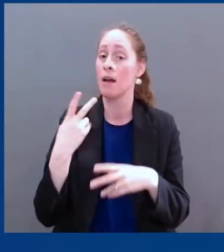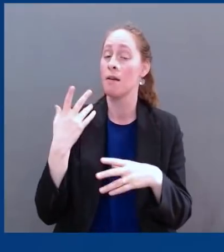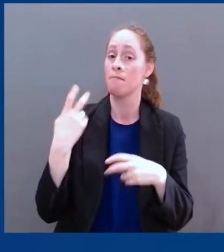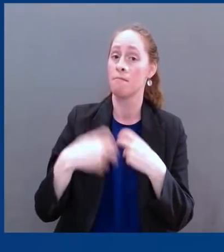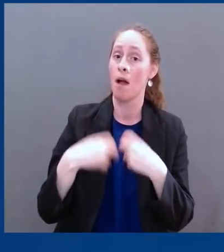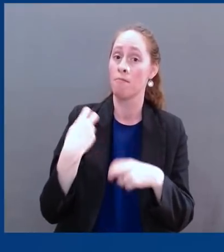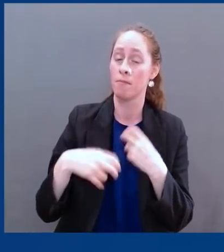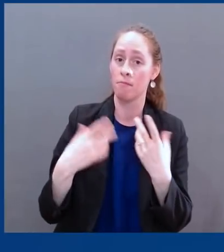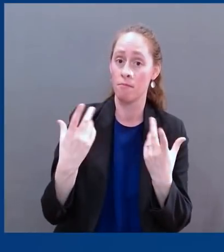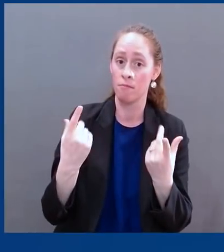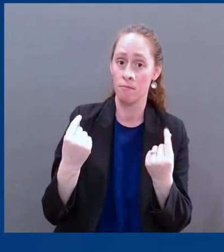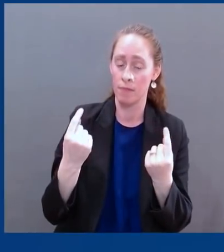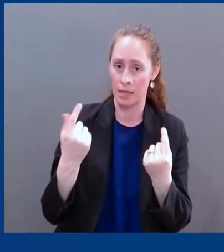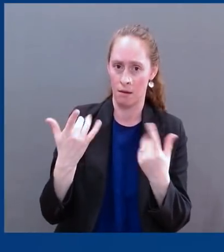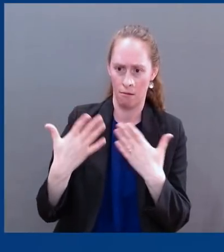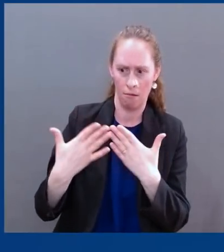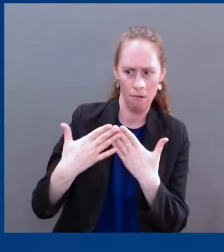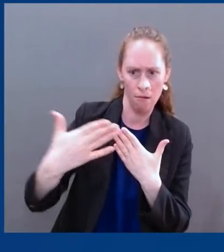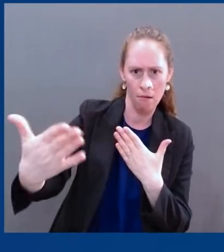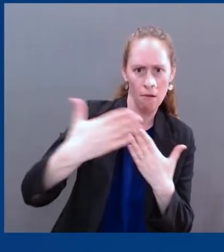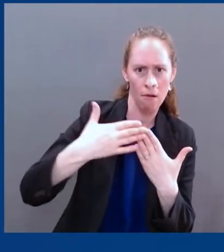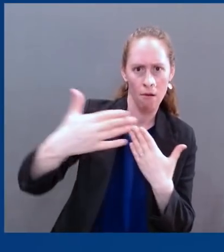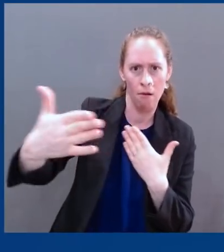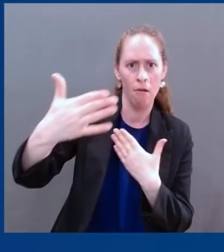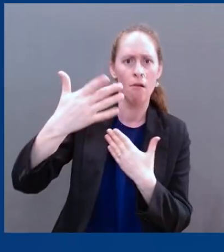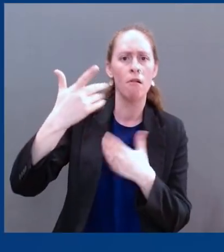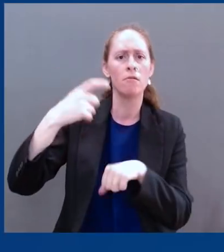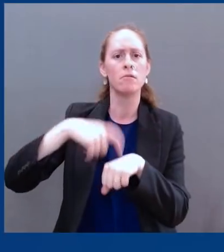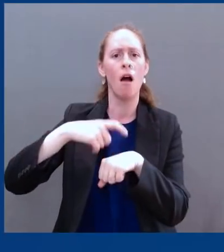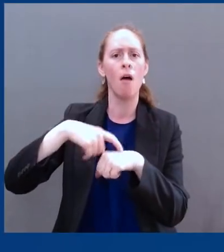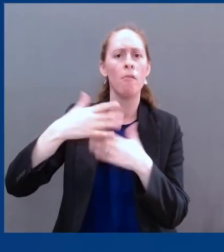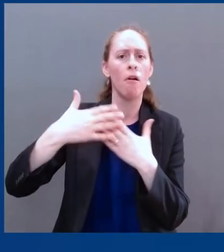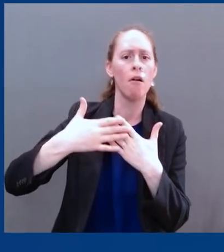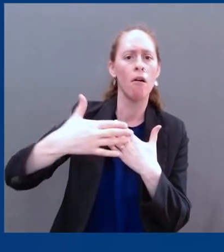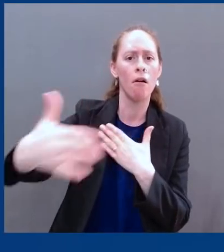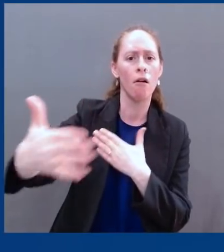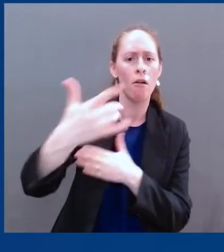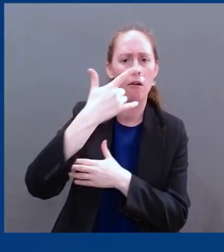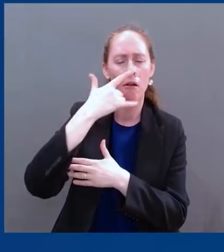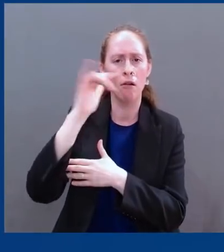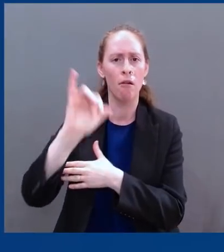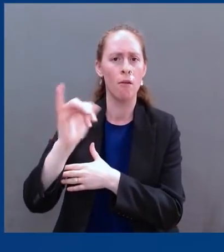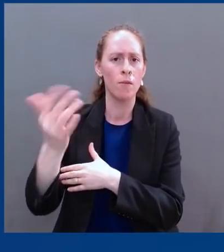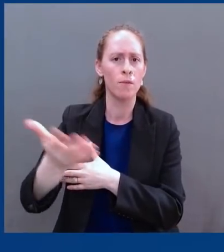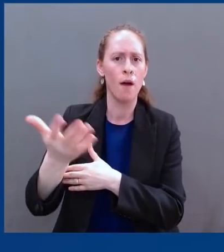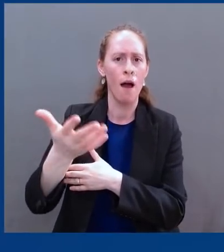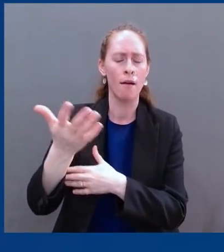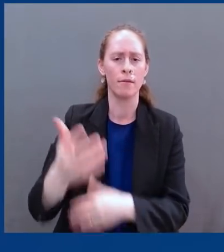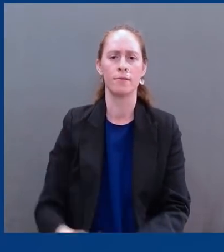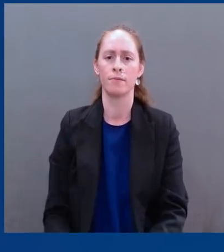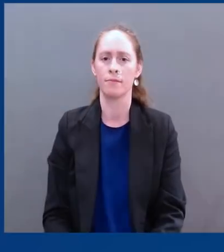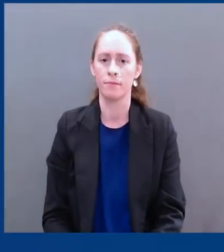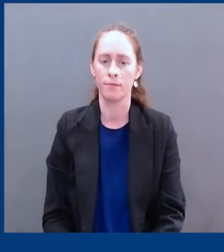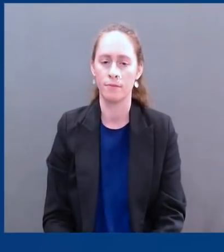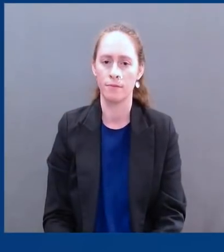The long-range question, I think is what you're referring to, is the advisability or not of a fourth dose of vaccine